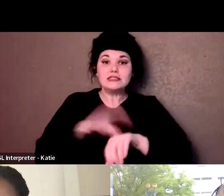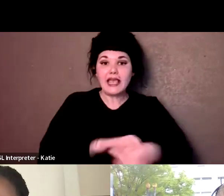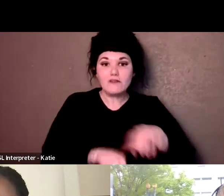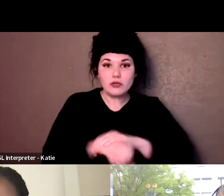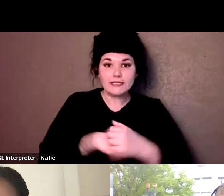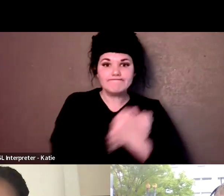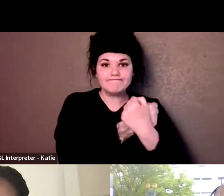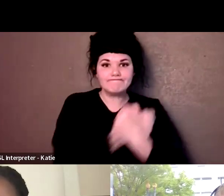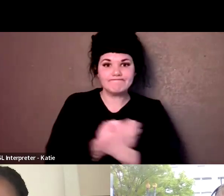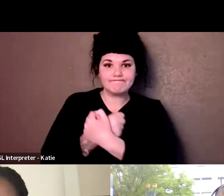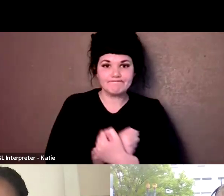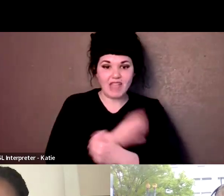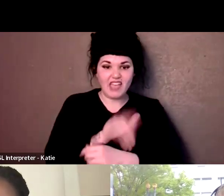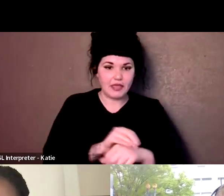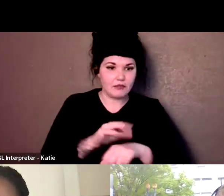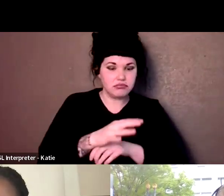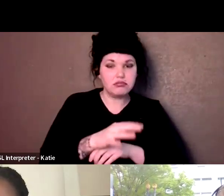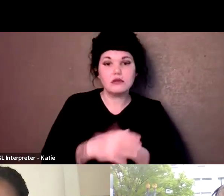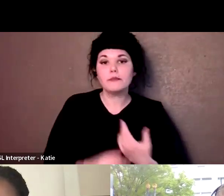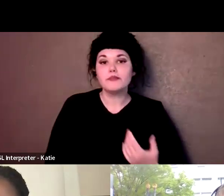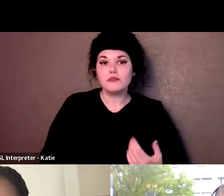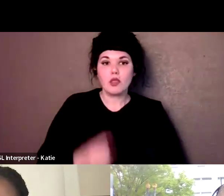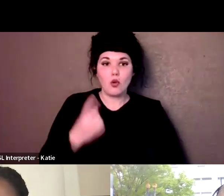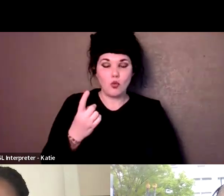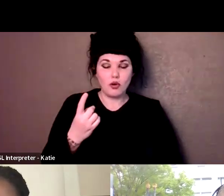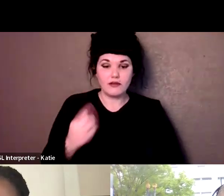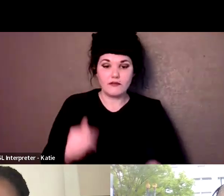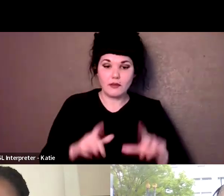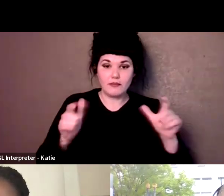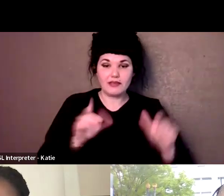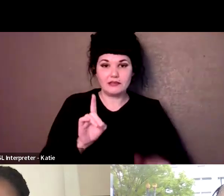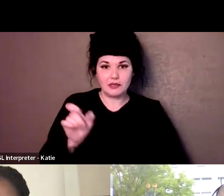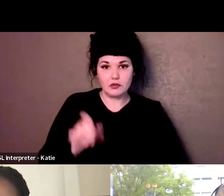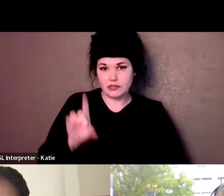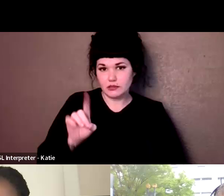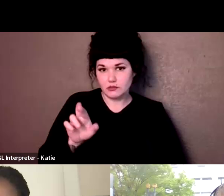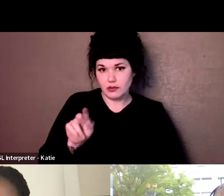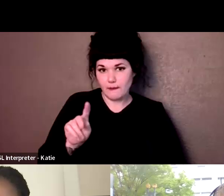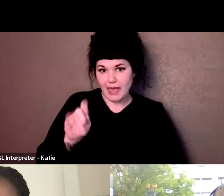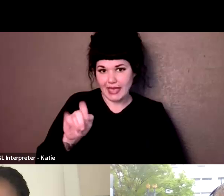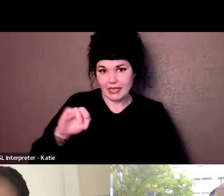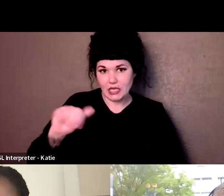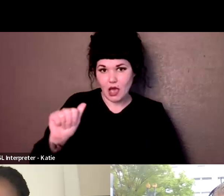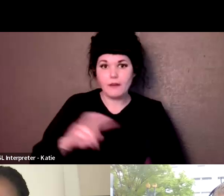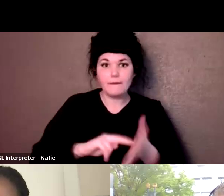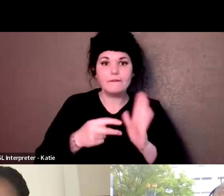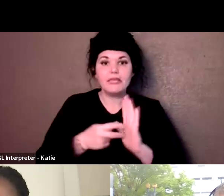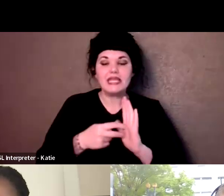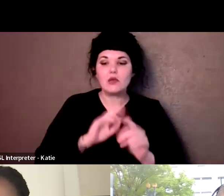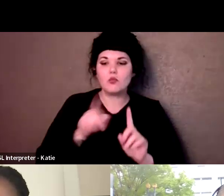American diagnosis was Drapetomania, which was the psychosis of escaping slavery and what we